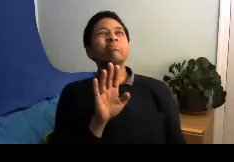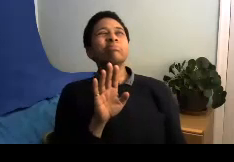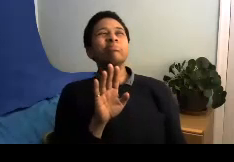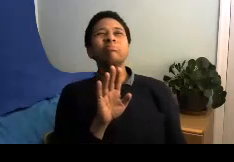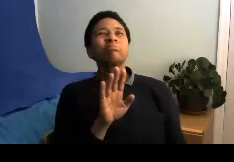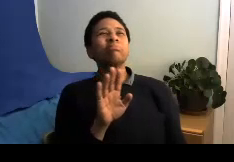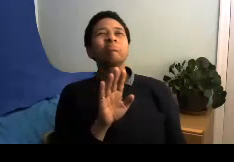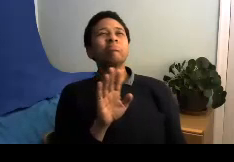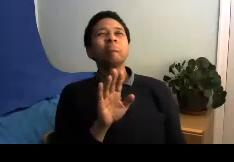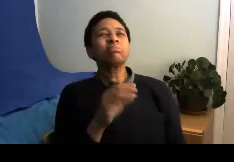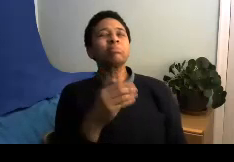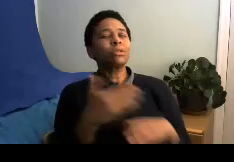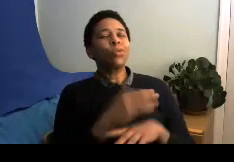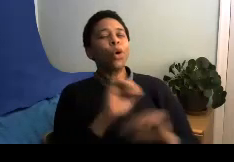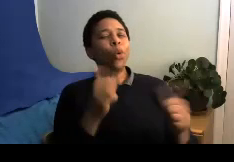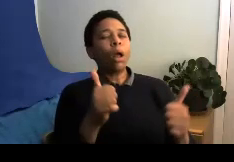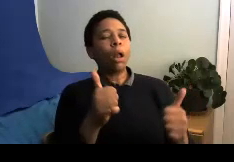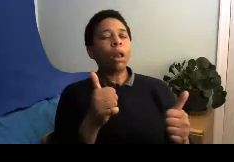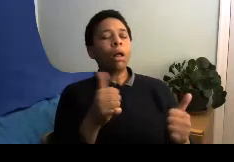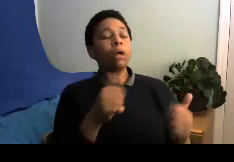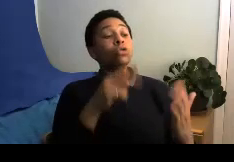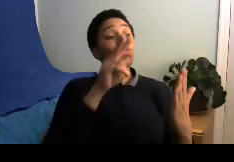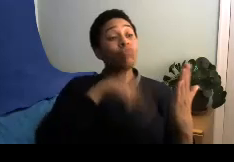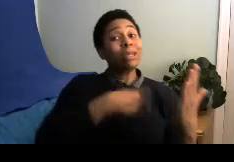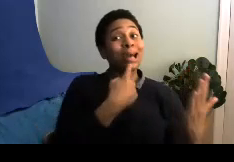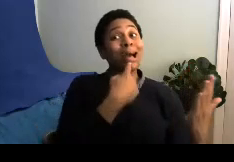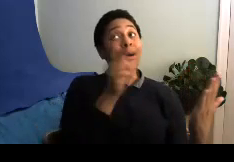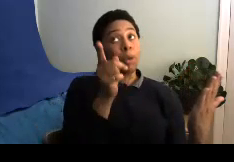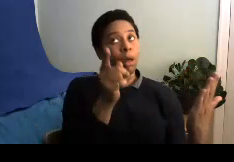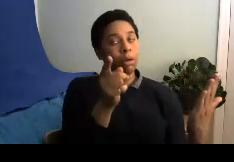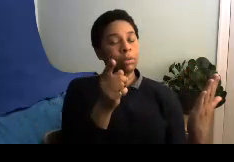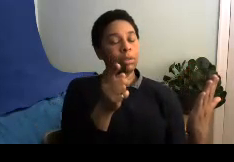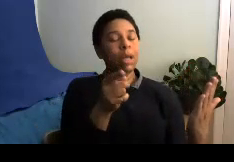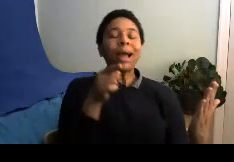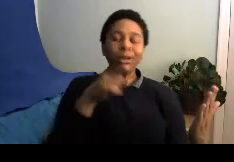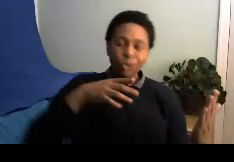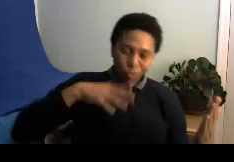be said simpler. And that's sort of what you want to go for